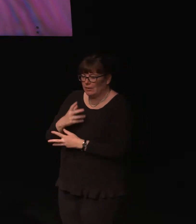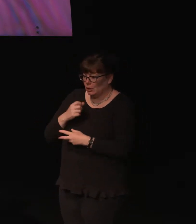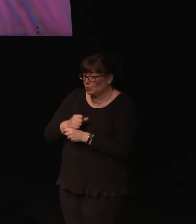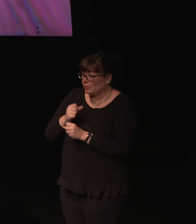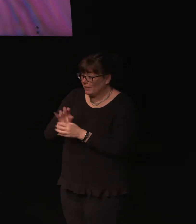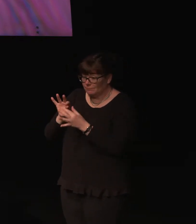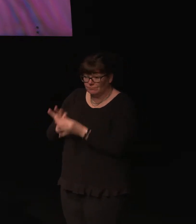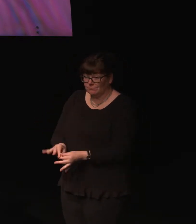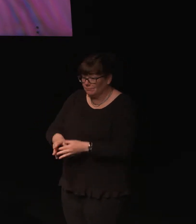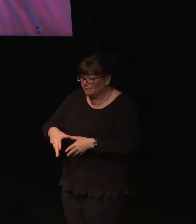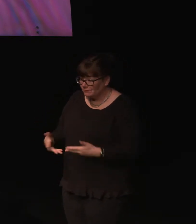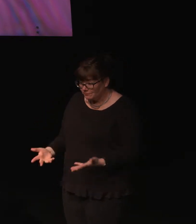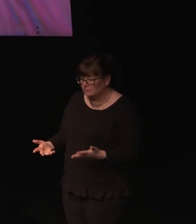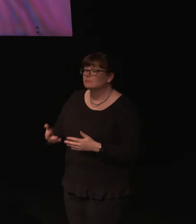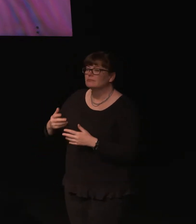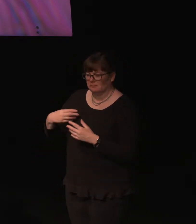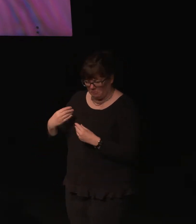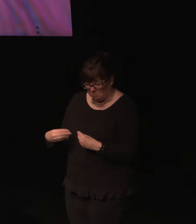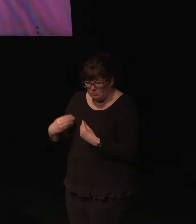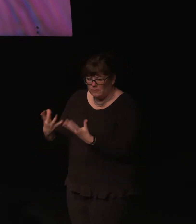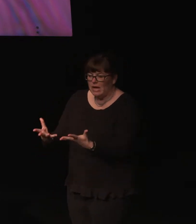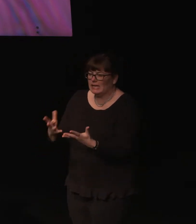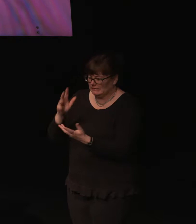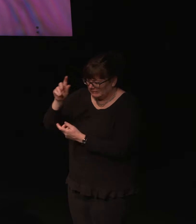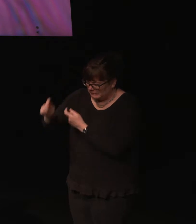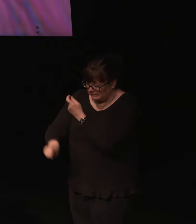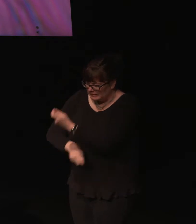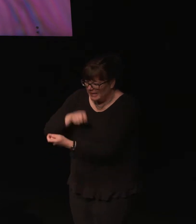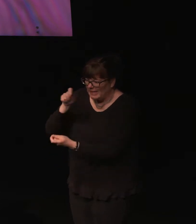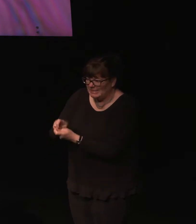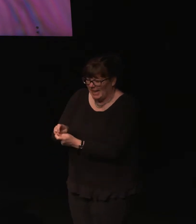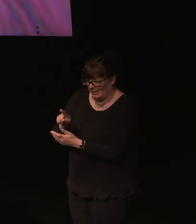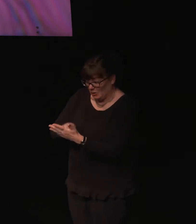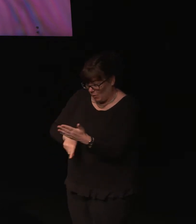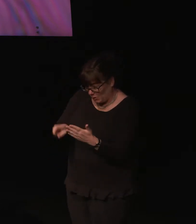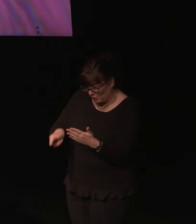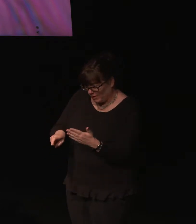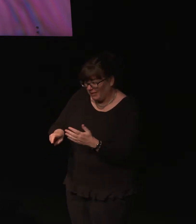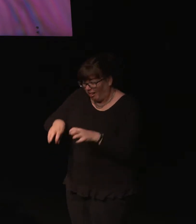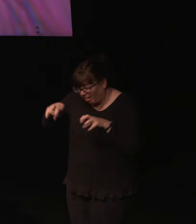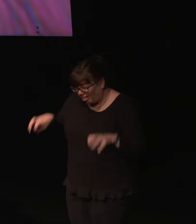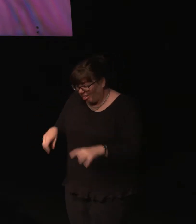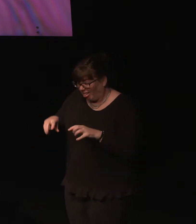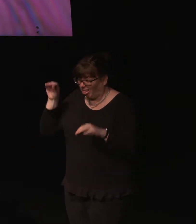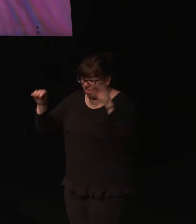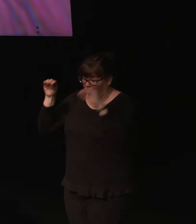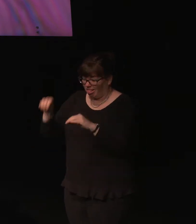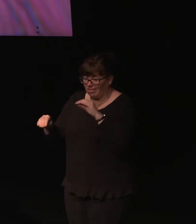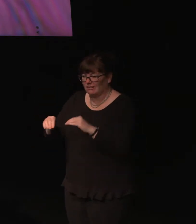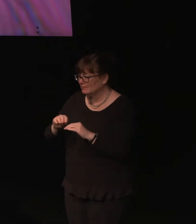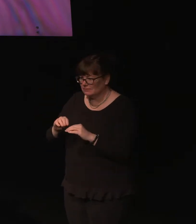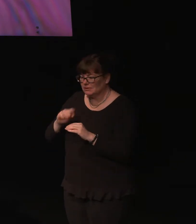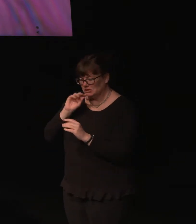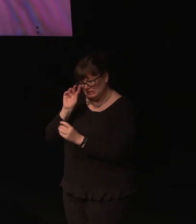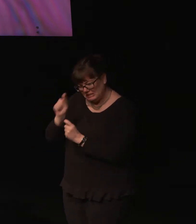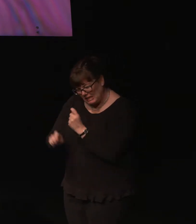of, "Let's provide exactly what is needed, no more and no less." Creates them really clean.